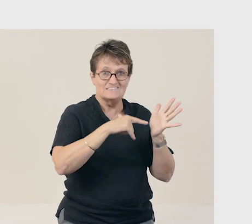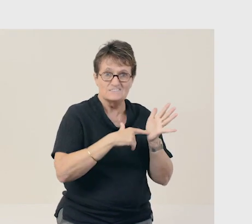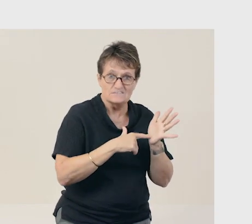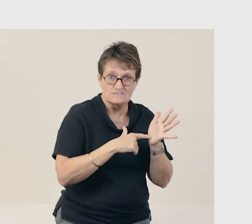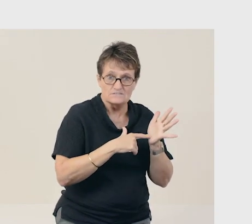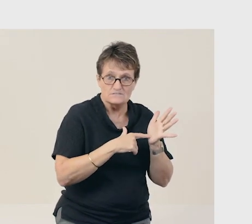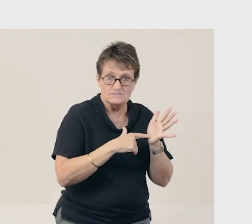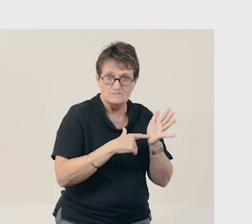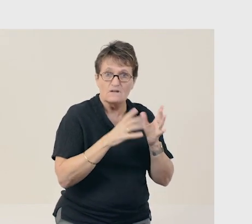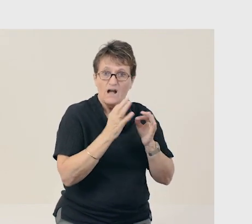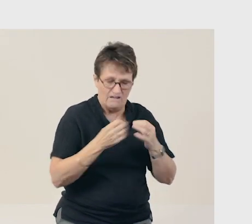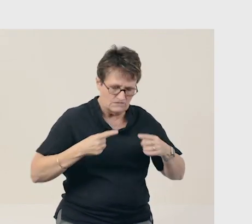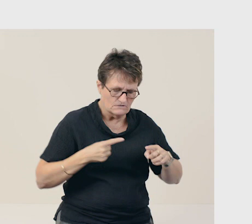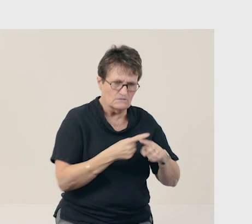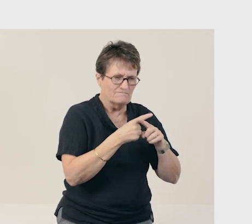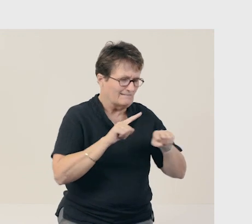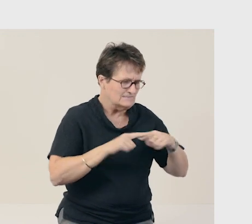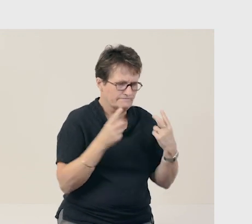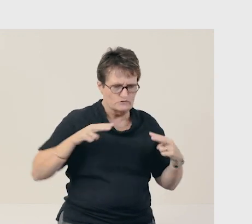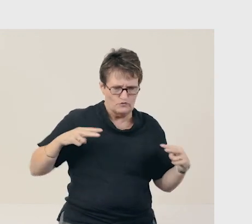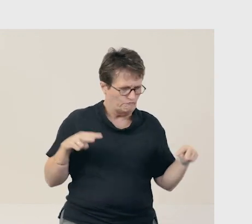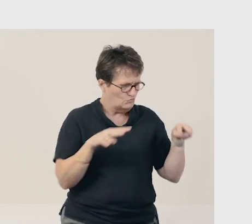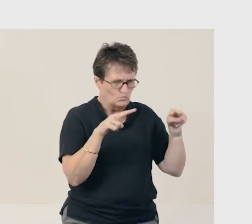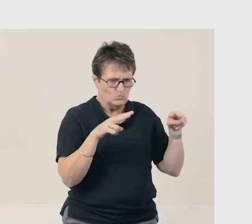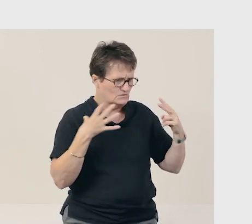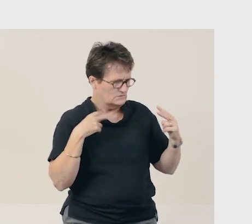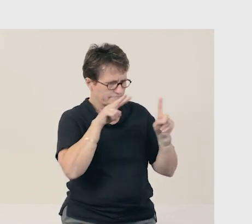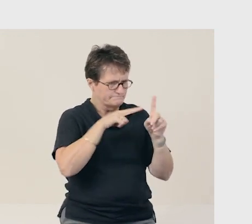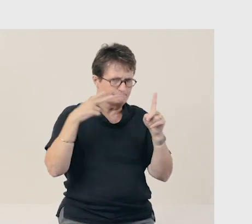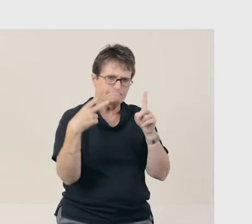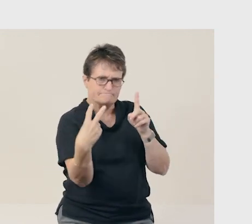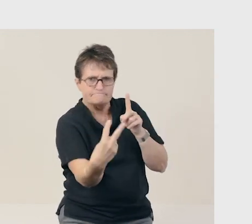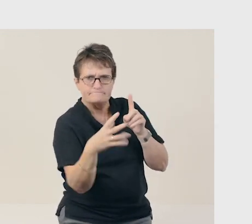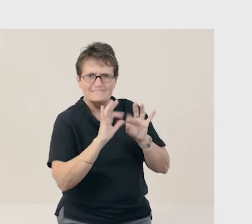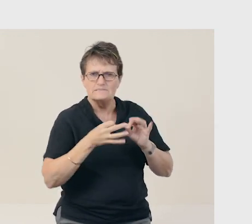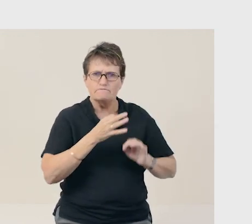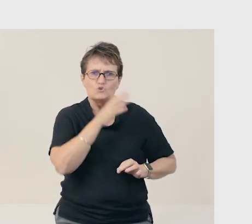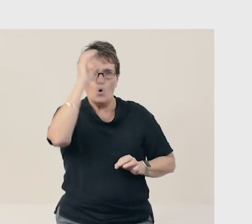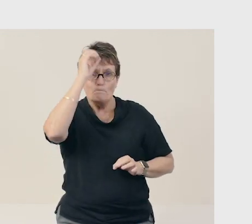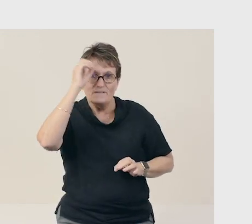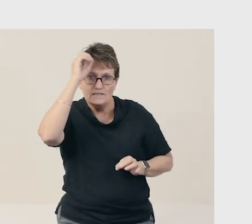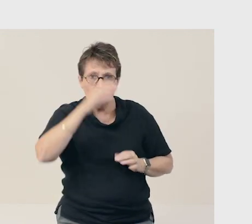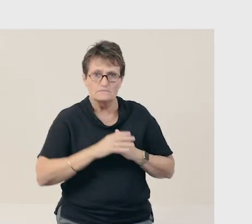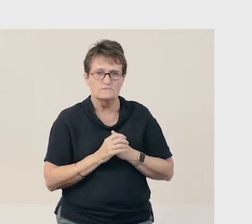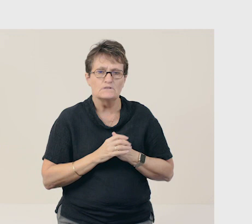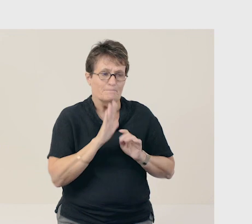often based on differing views, ideas, or opinions. This is an example of an external clash,